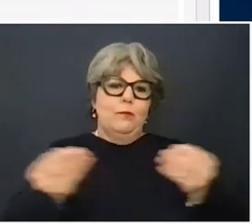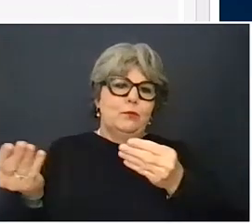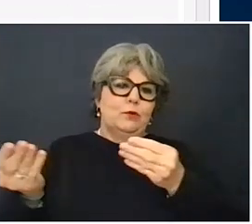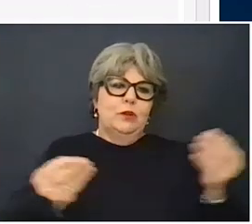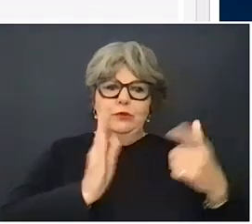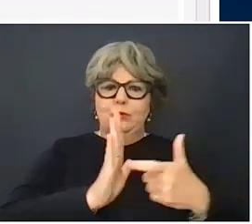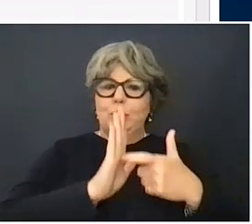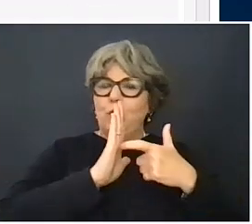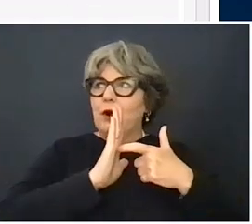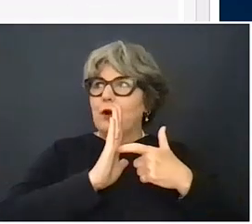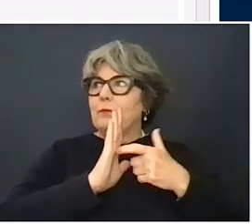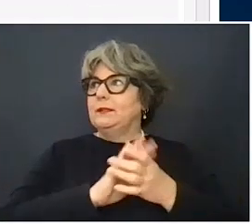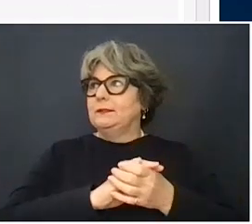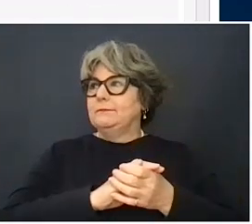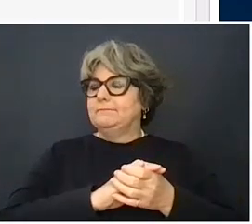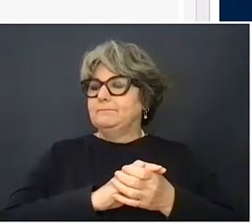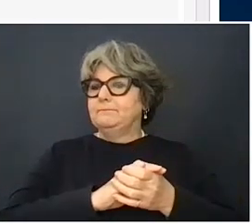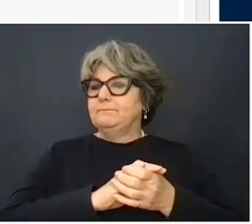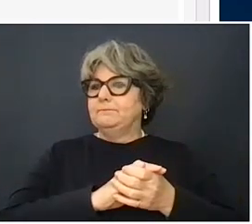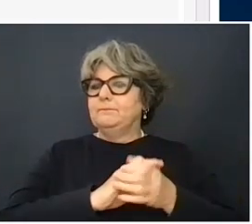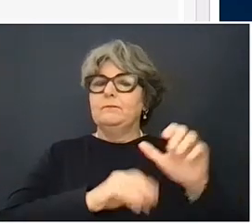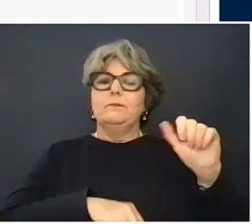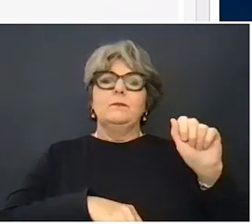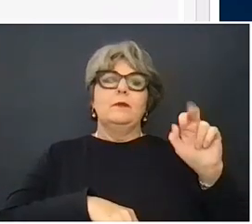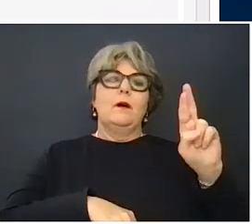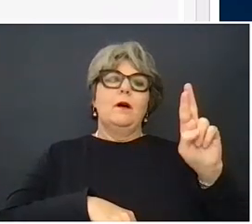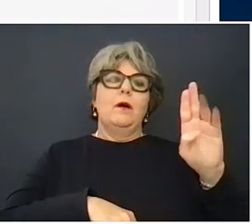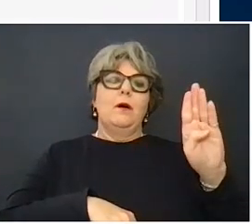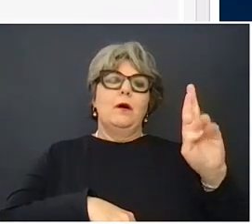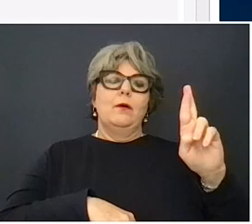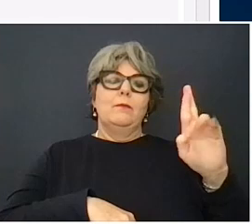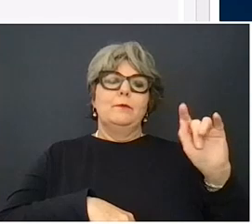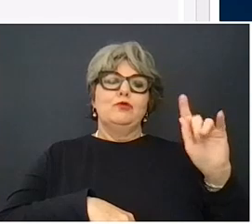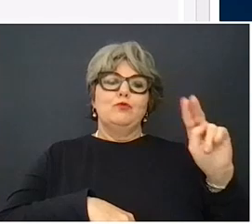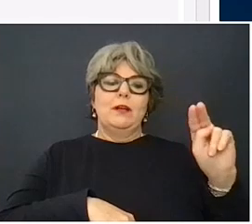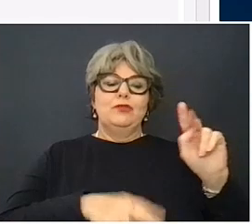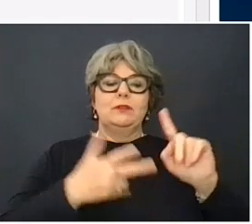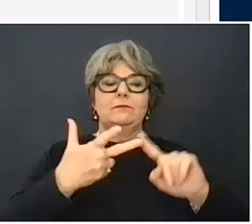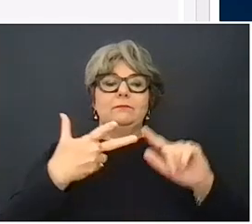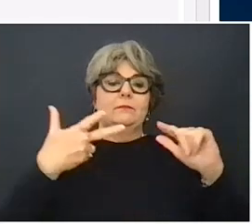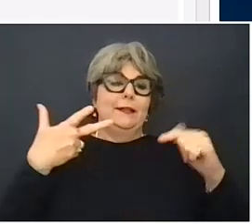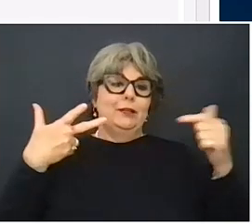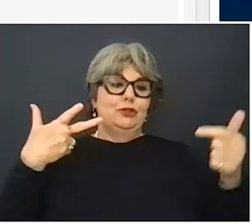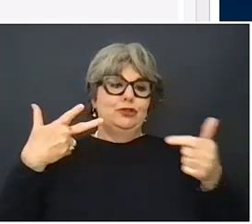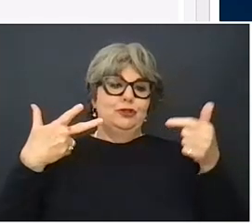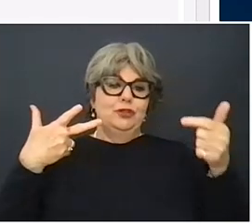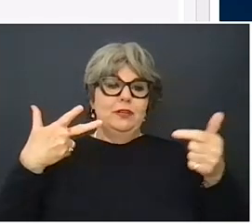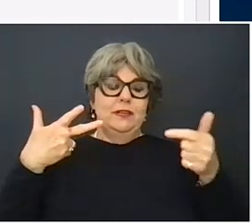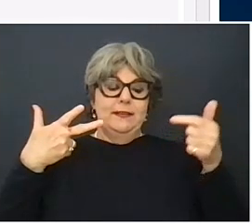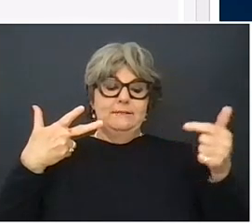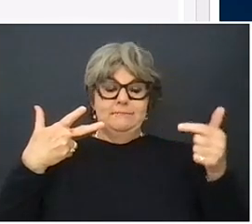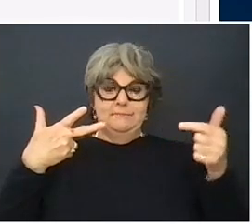And then, in (g), no change.